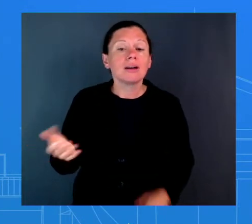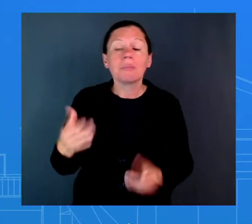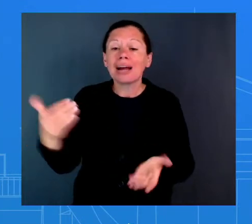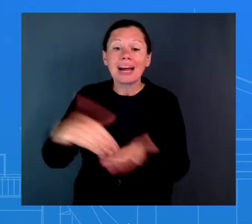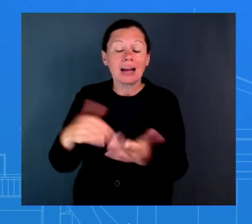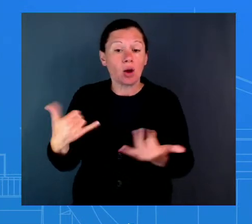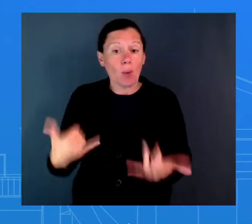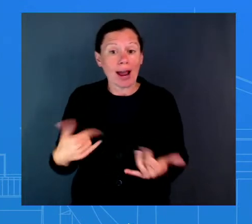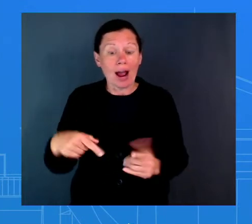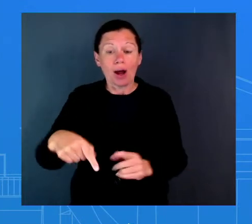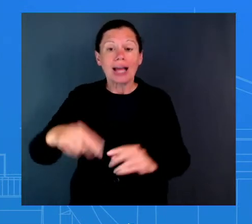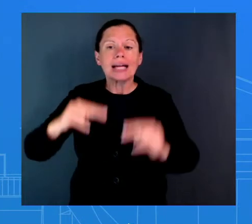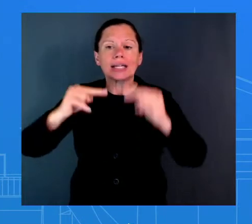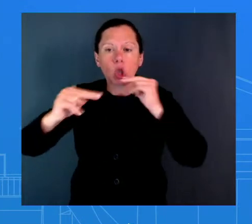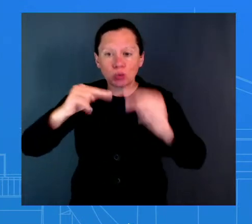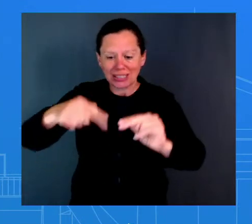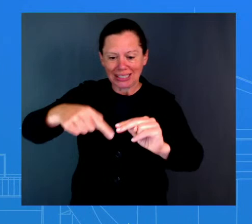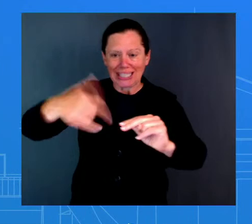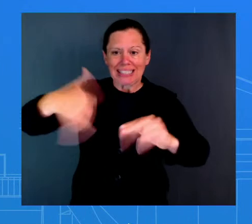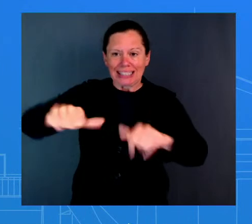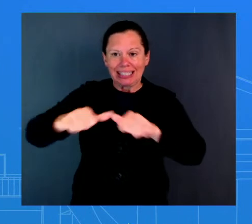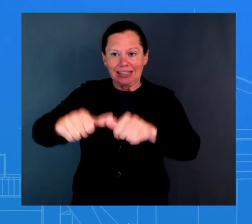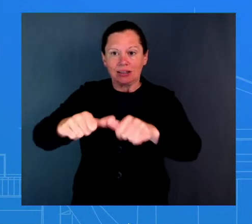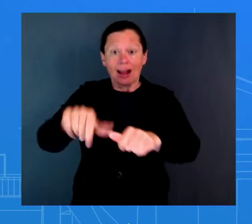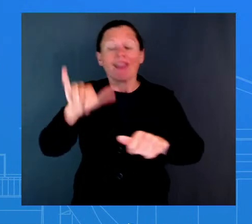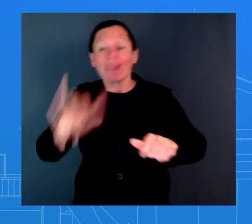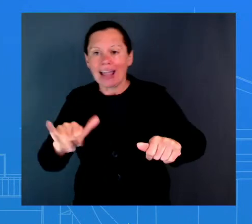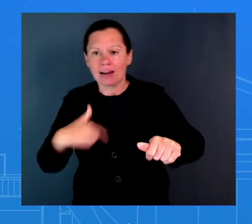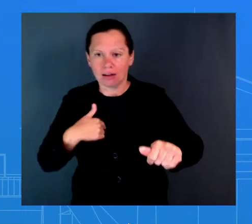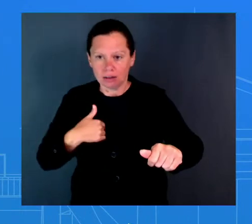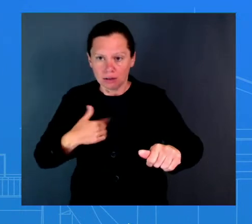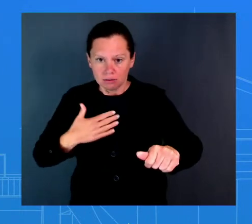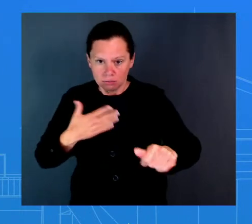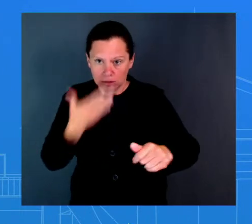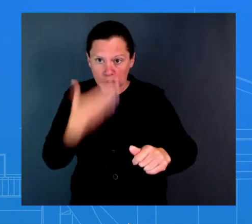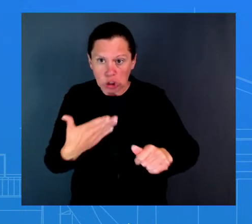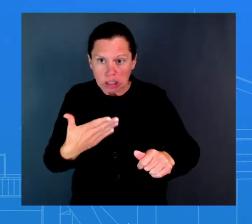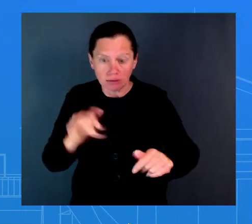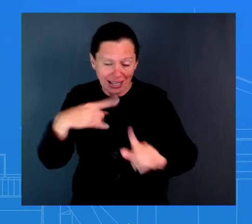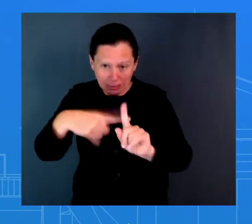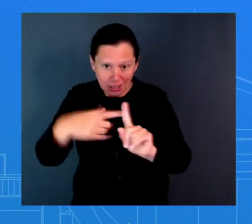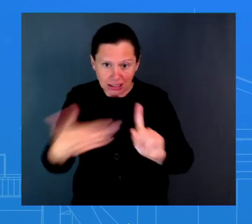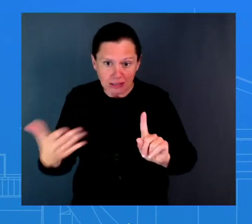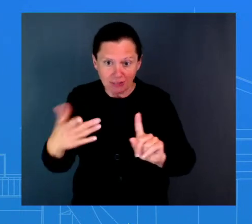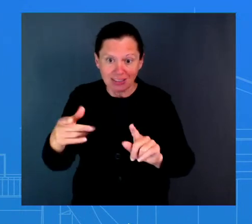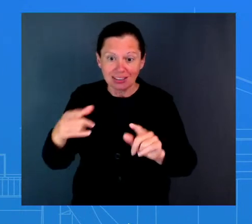They are working 24/7 to get a win-win agreement. And so, look, I'll just add this.